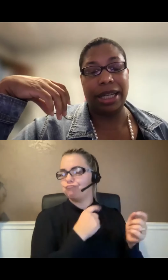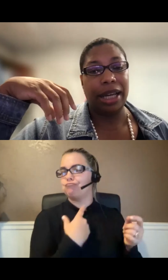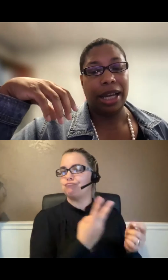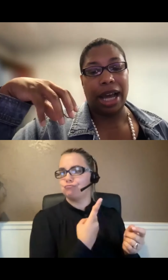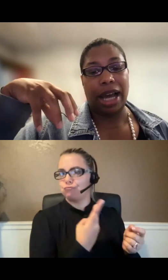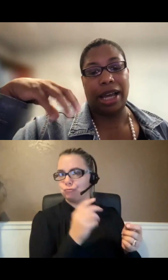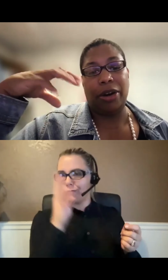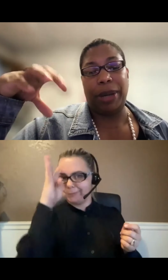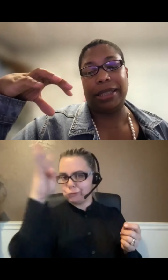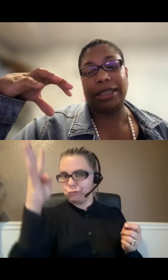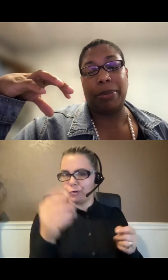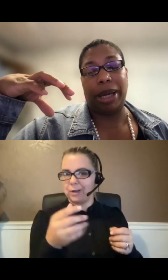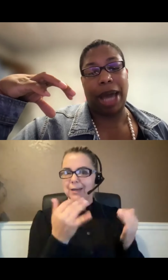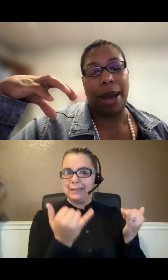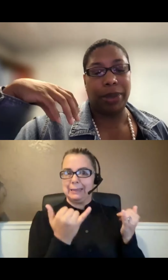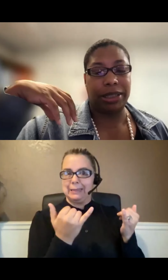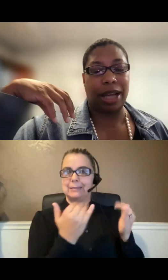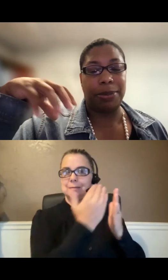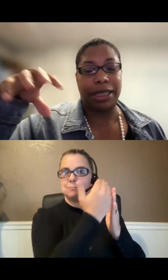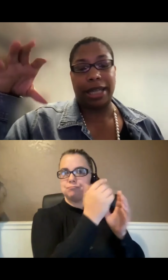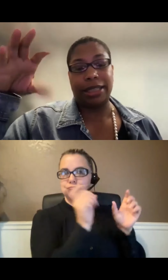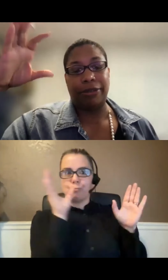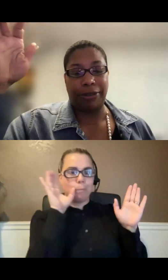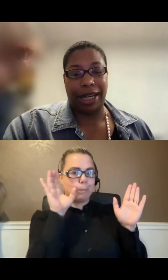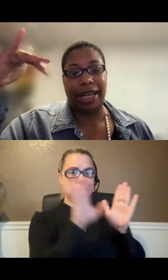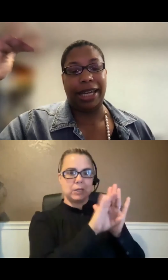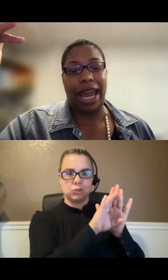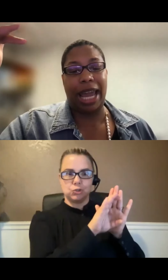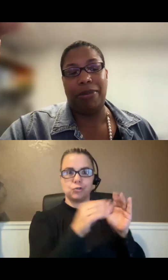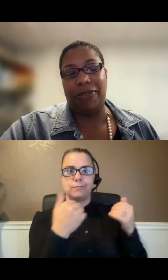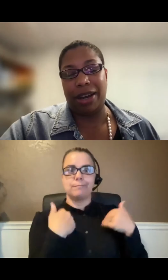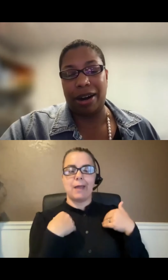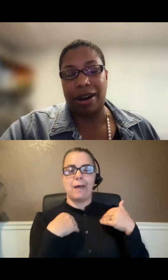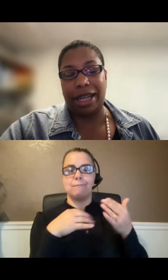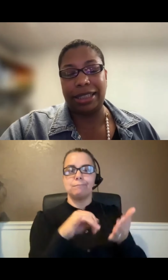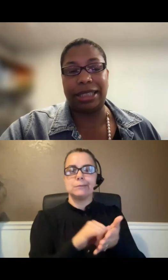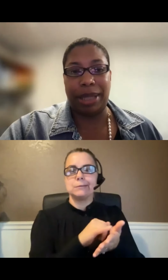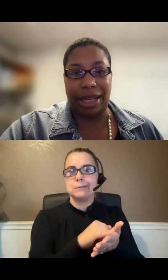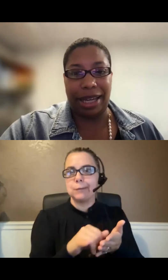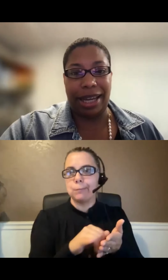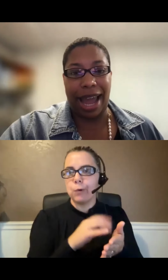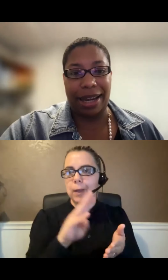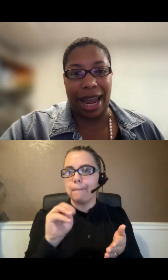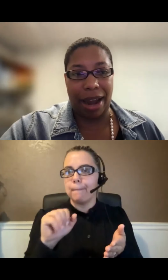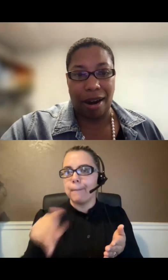An opaque subway map with stops at Free, Game, KM, VR, accessibility, and AR.